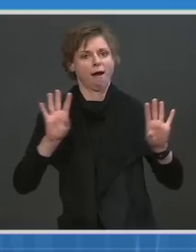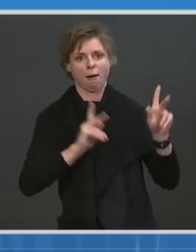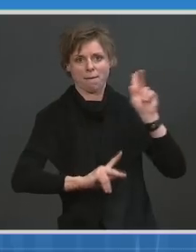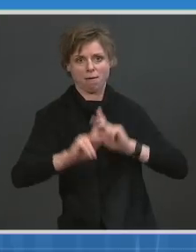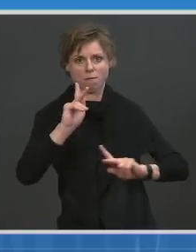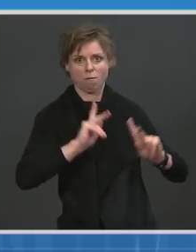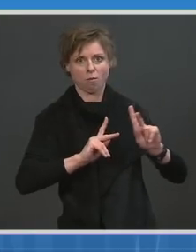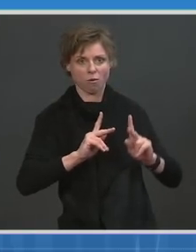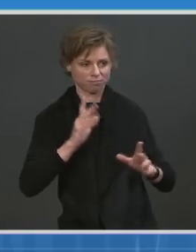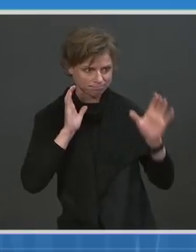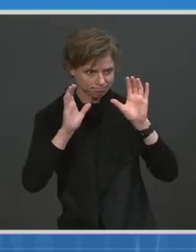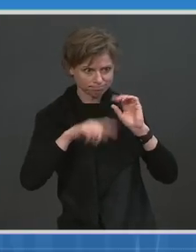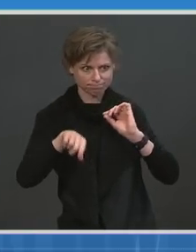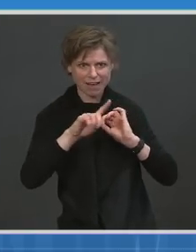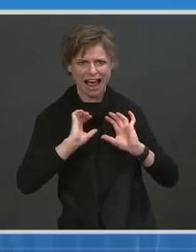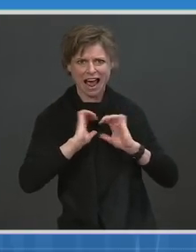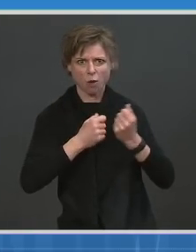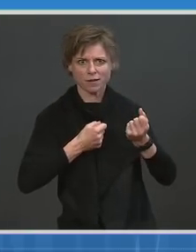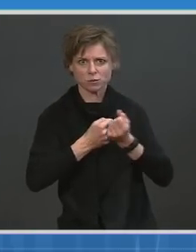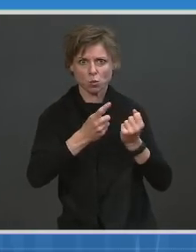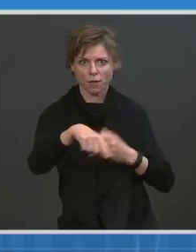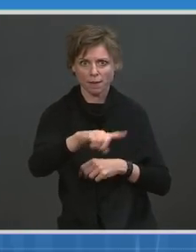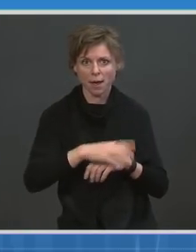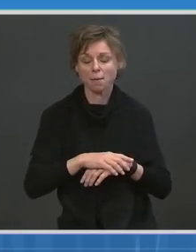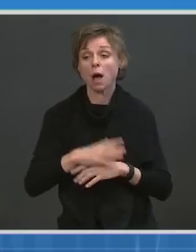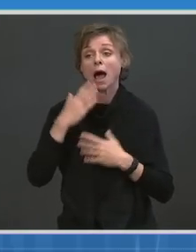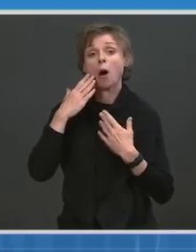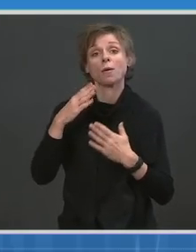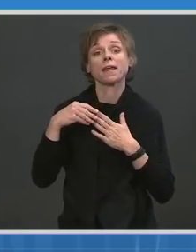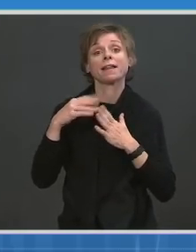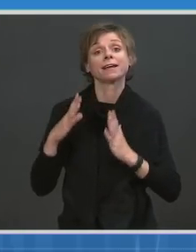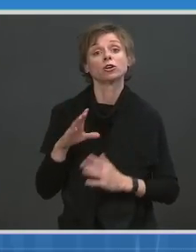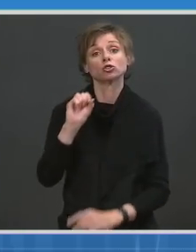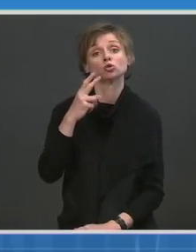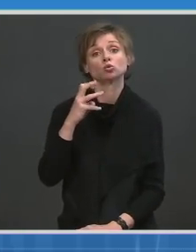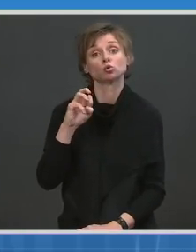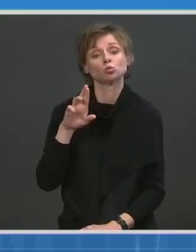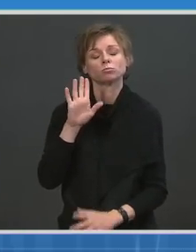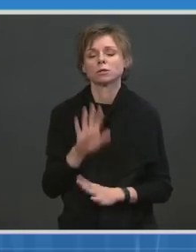I also want to thank Leader Schumer for his critical leadership in passing the American Rescue Plan.